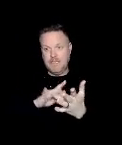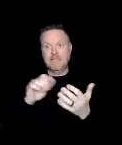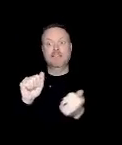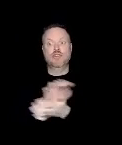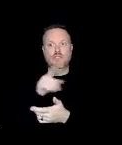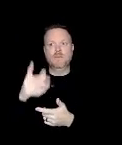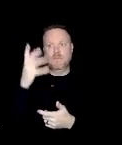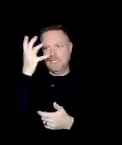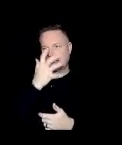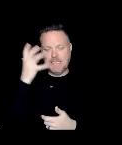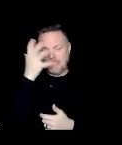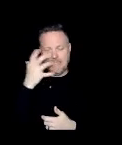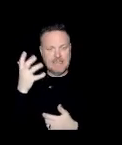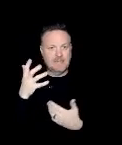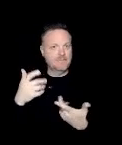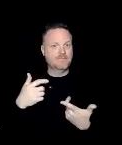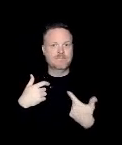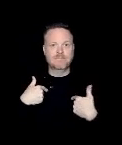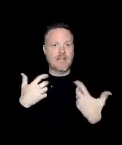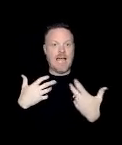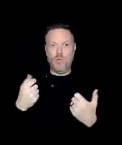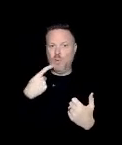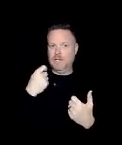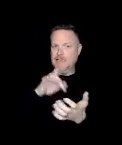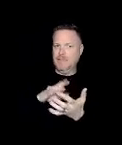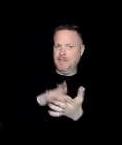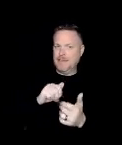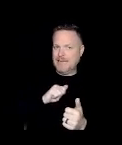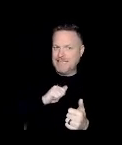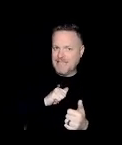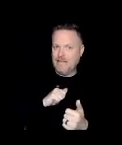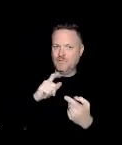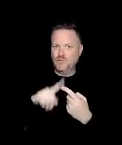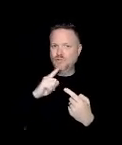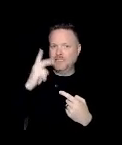It is almost as a parent that I want to take the medications myself to see what it